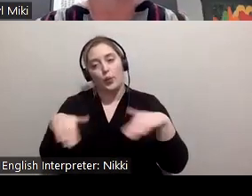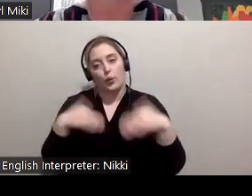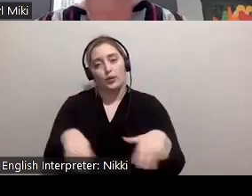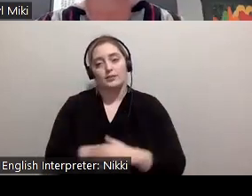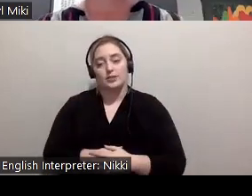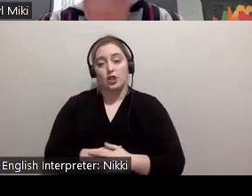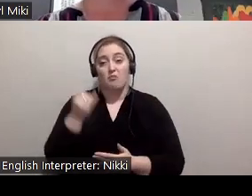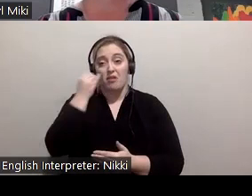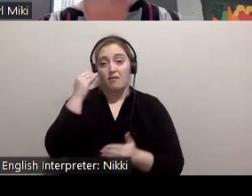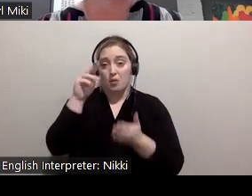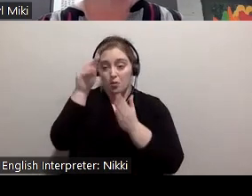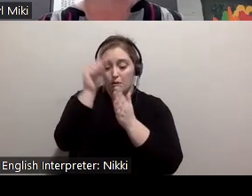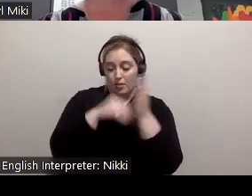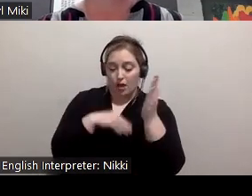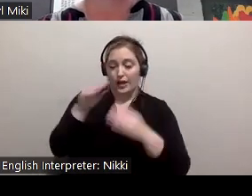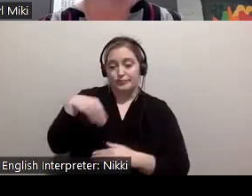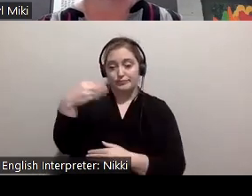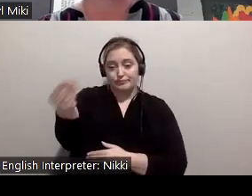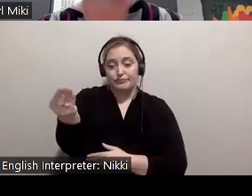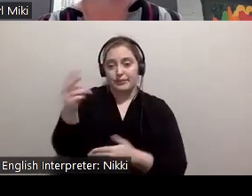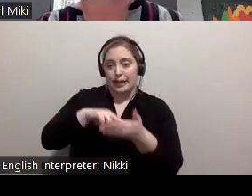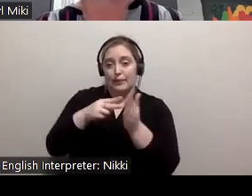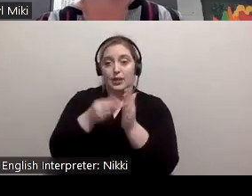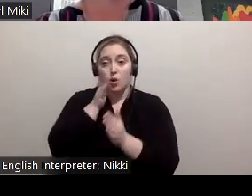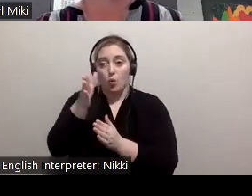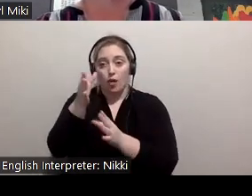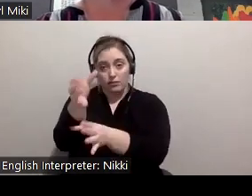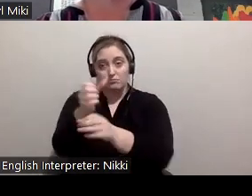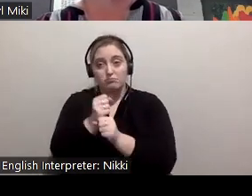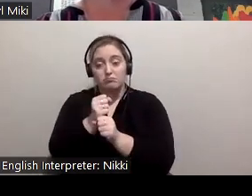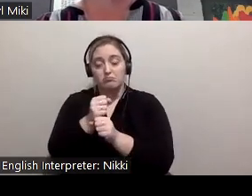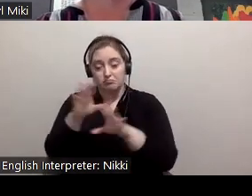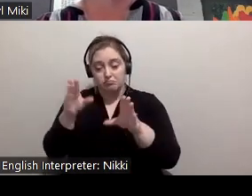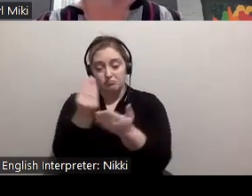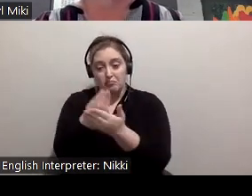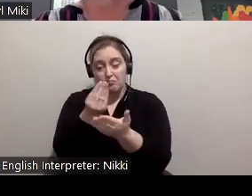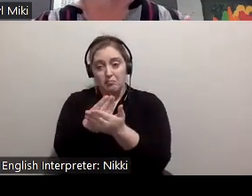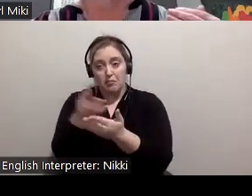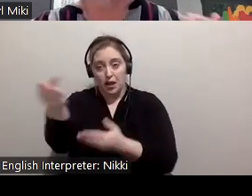doesn't guarantee that you'll receive funding. So So, how